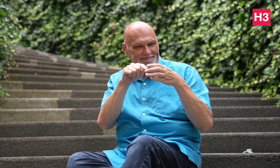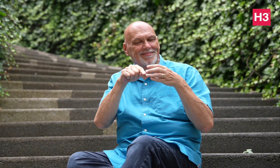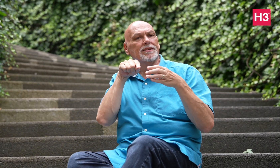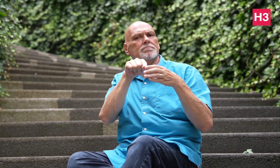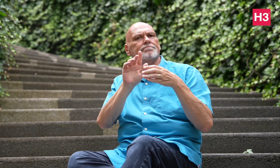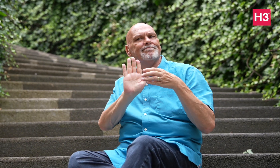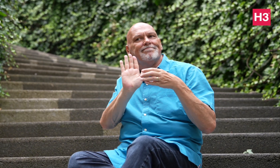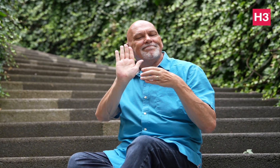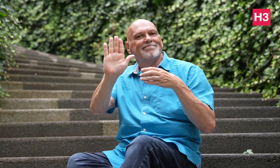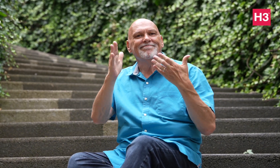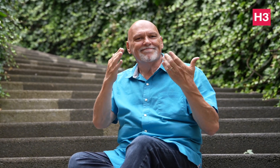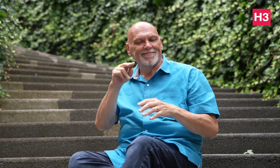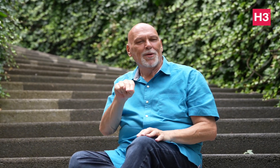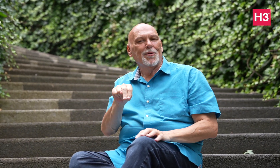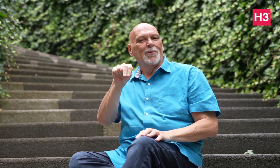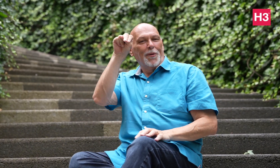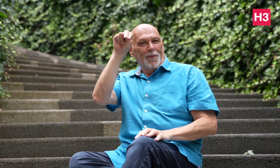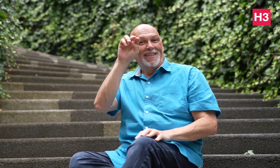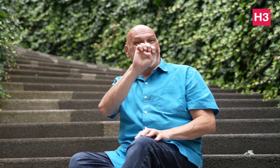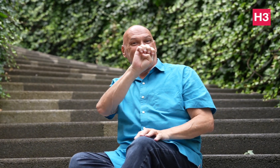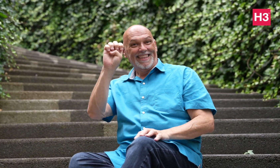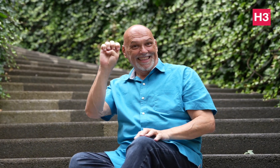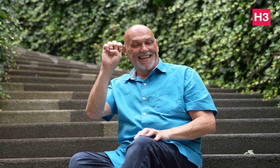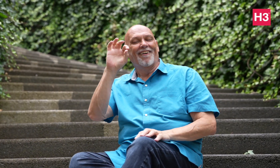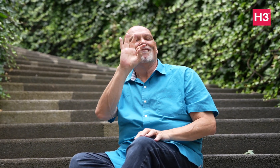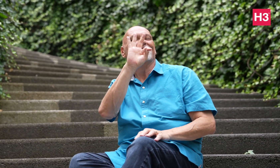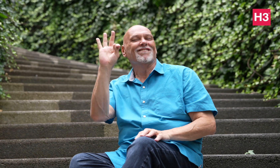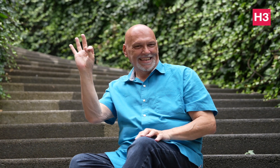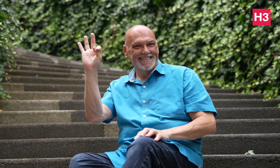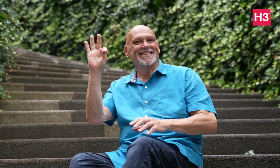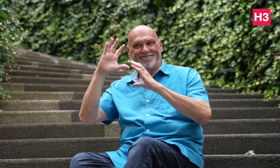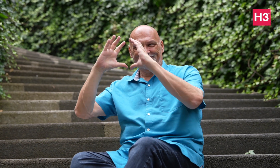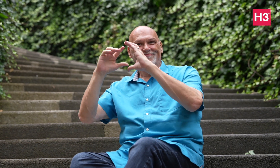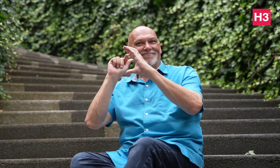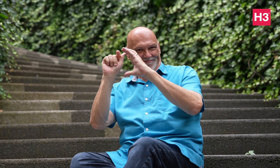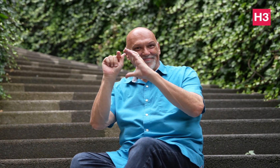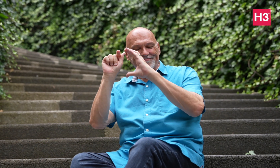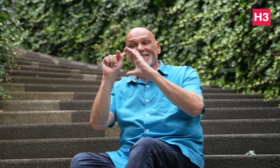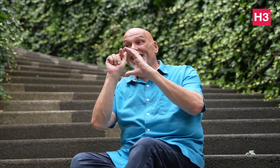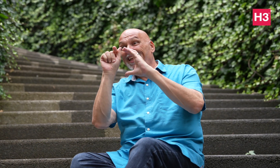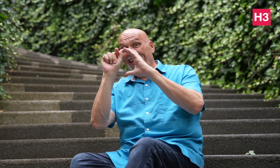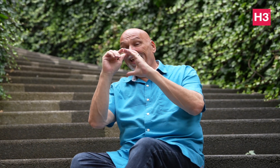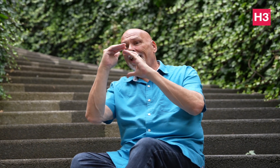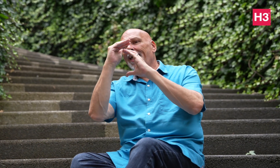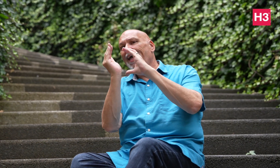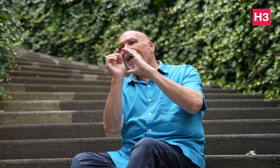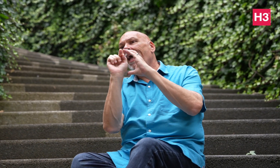in northeastern France and is also shared in German cuisine,